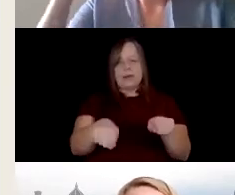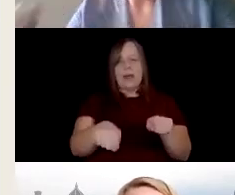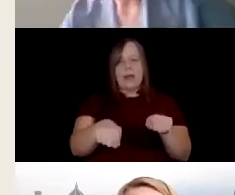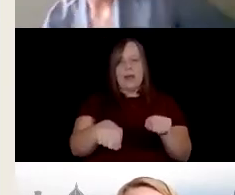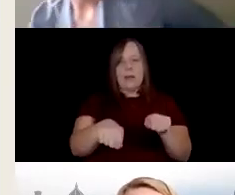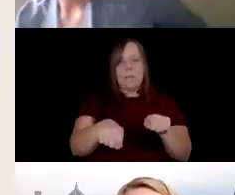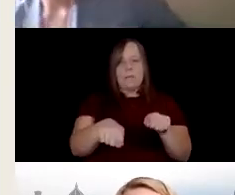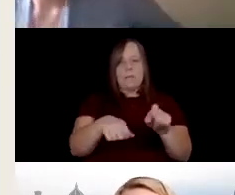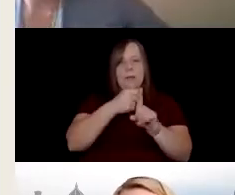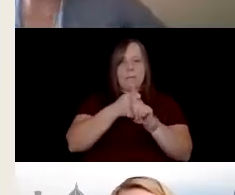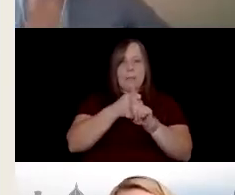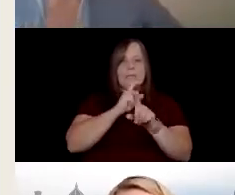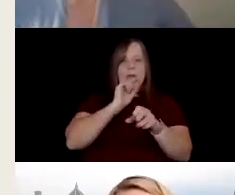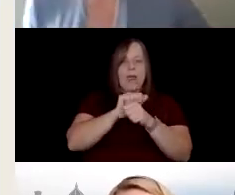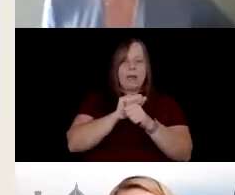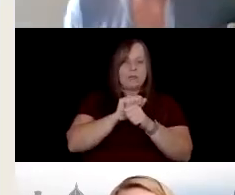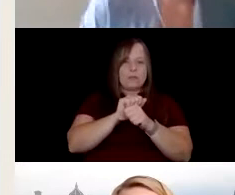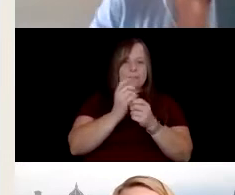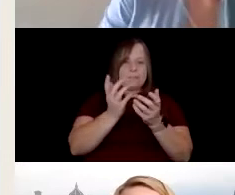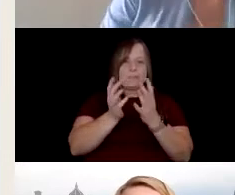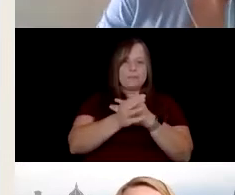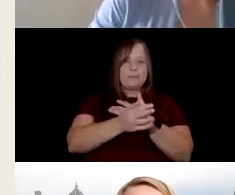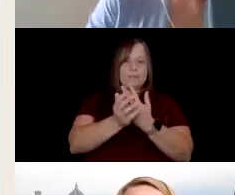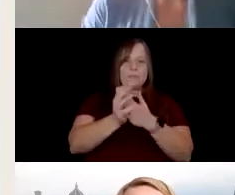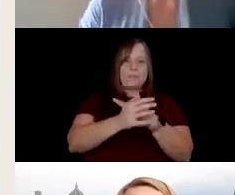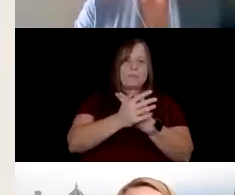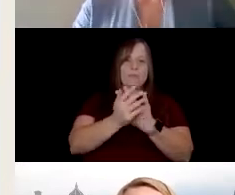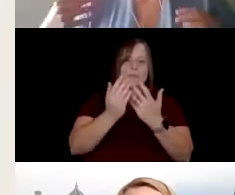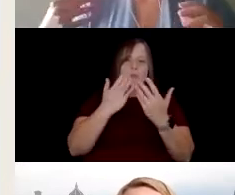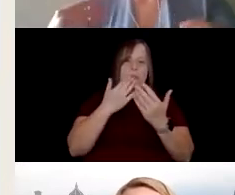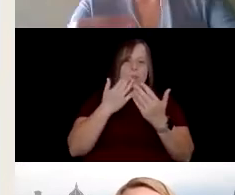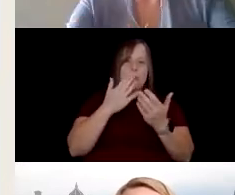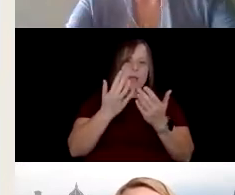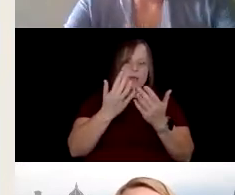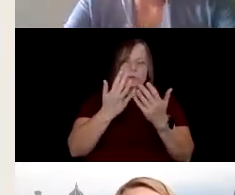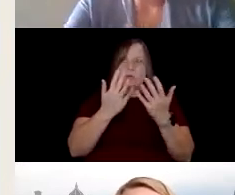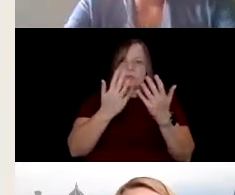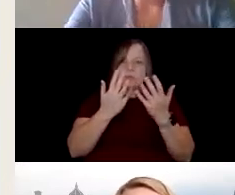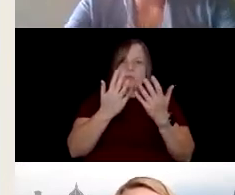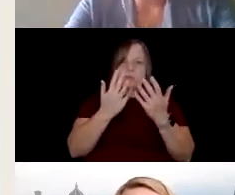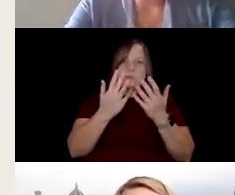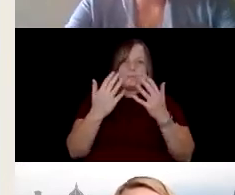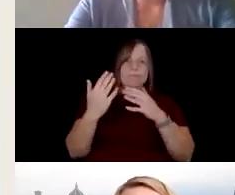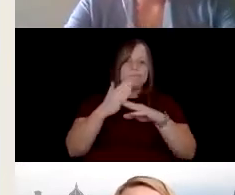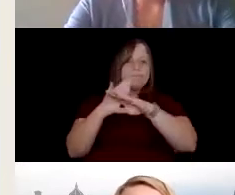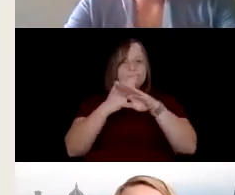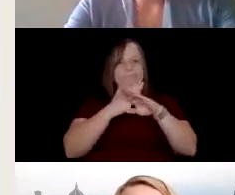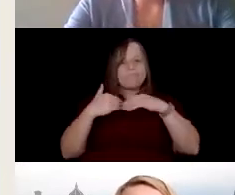the impact of being hit by them. So thanks to modern armored vehicles, body armor improvements